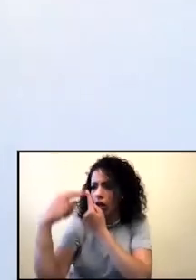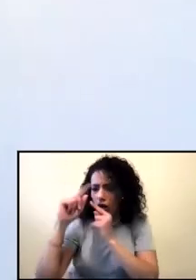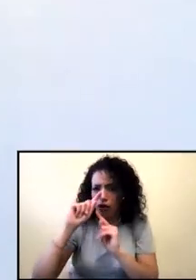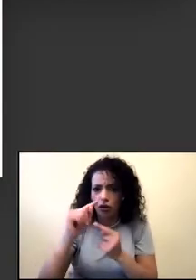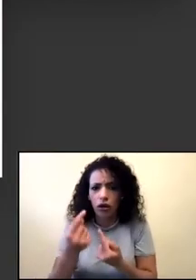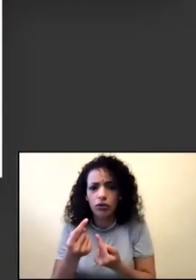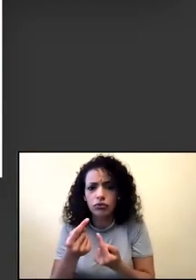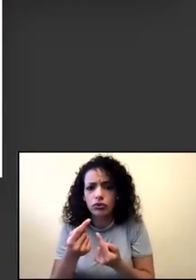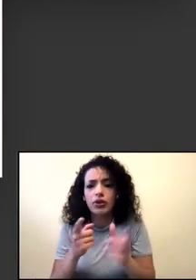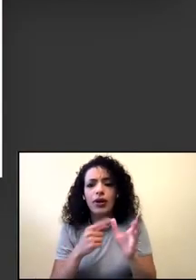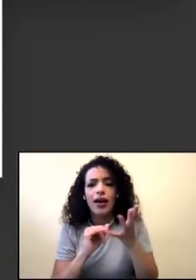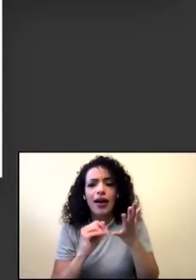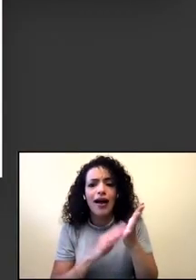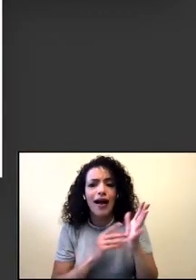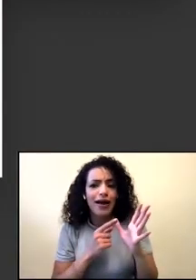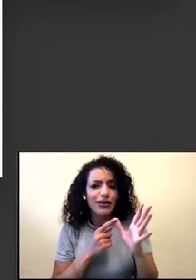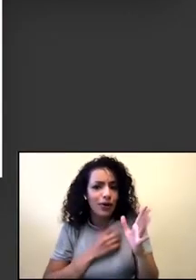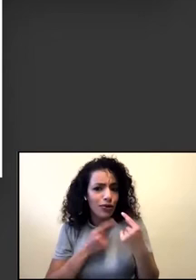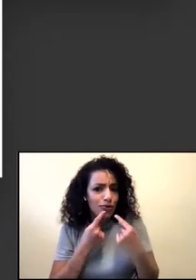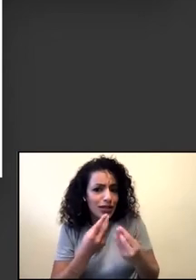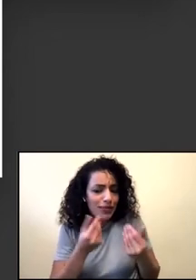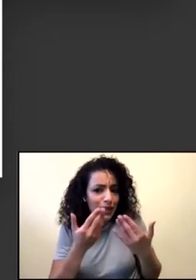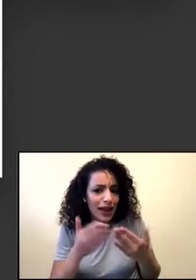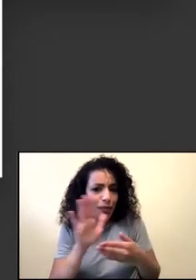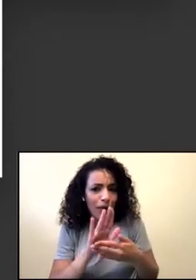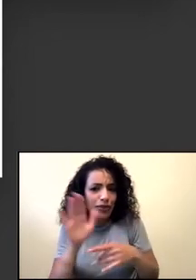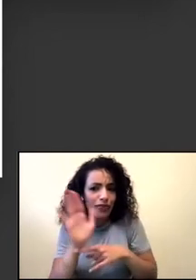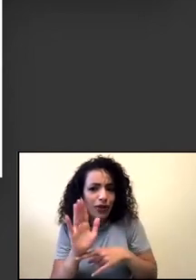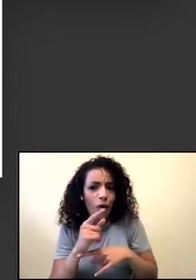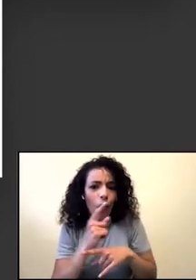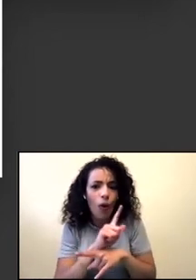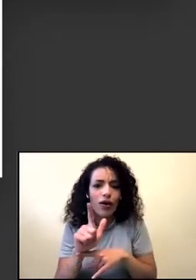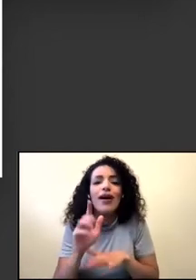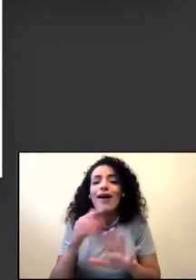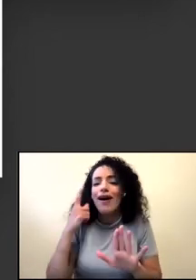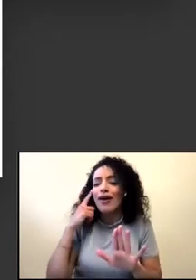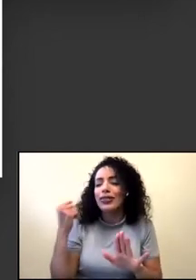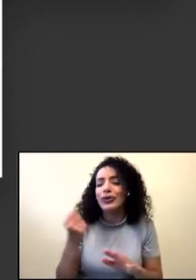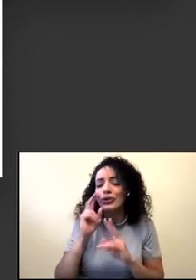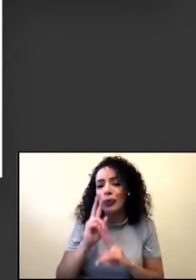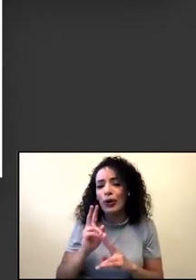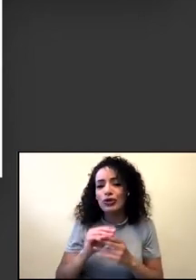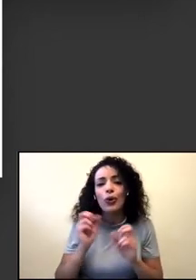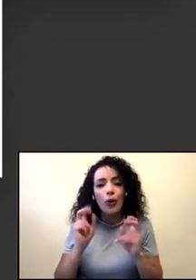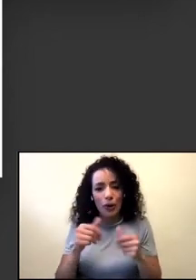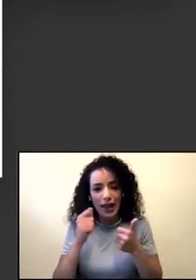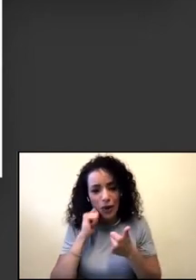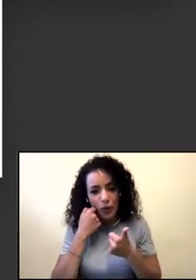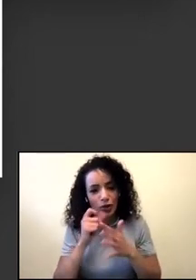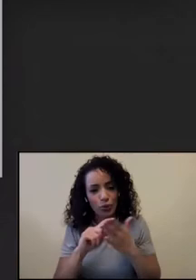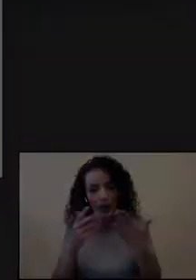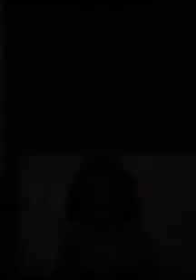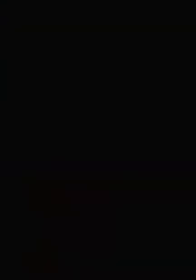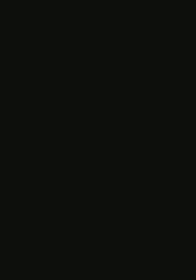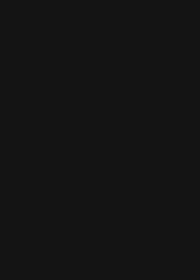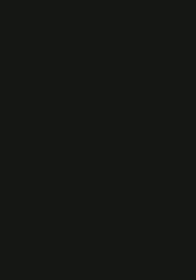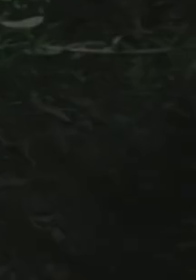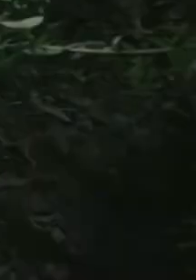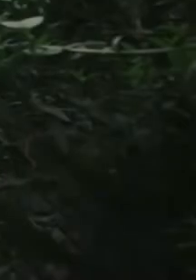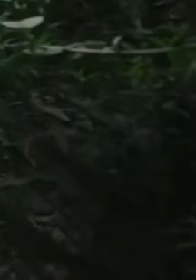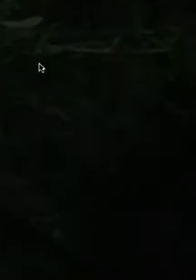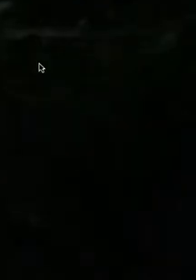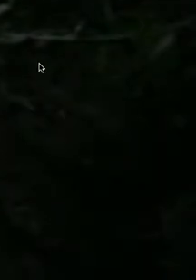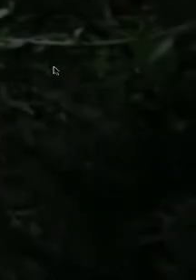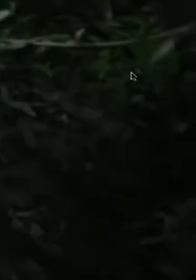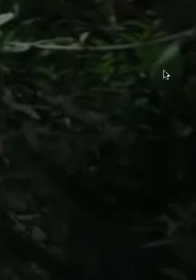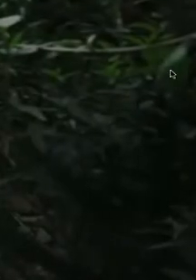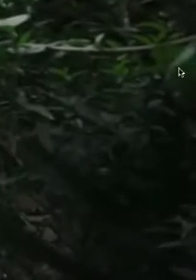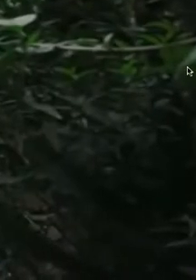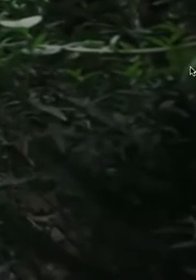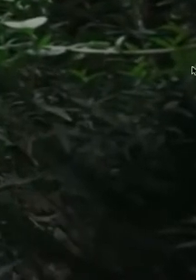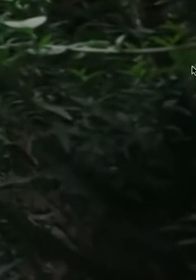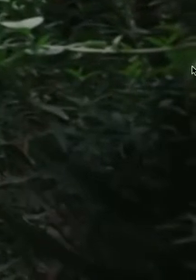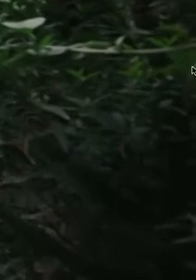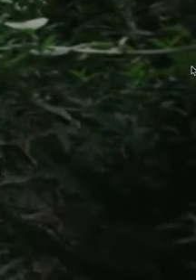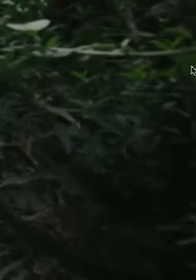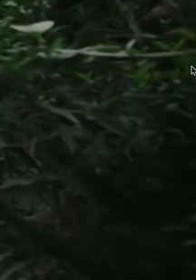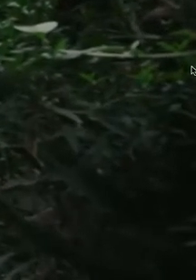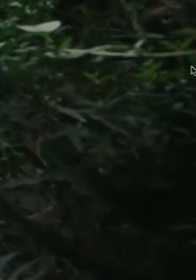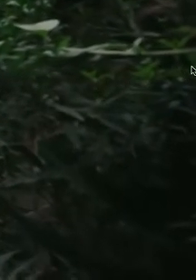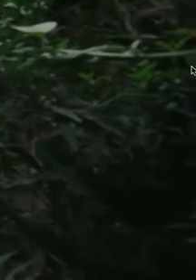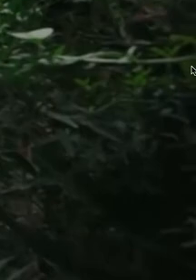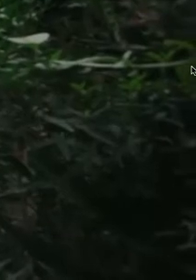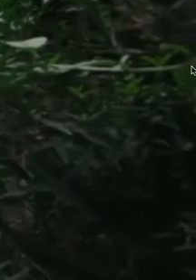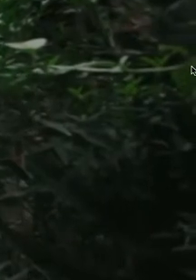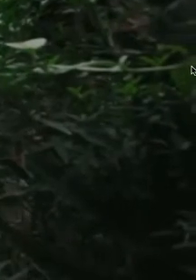or would you prefer to say after? I think we should watch it. Okay let's do that now then.